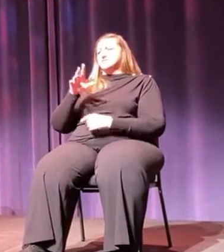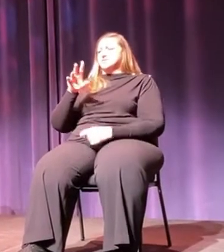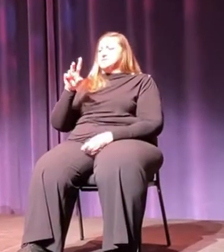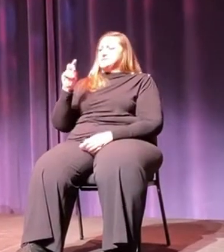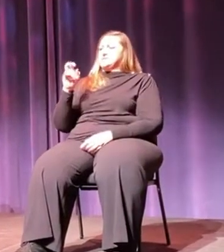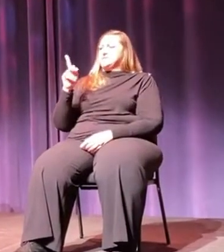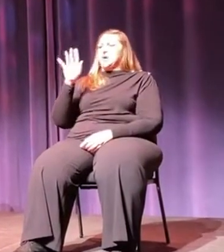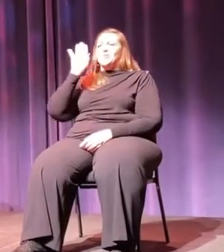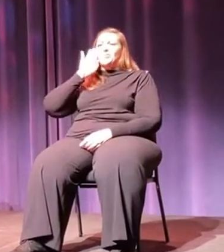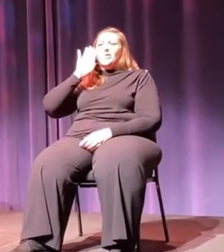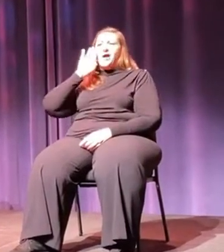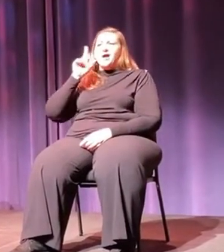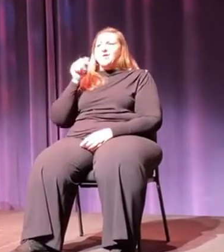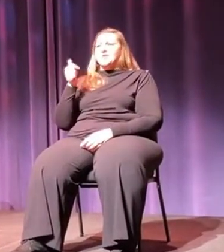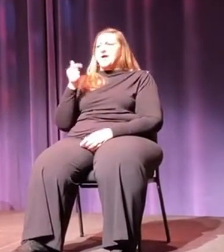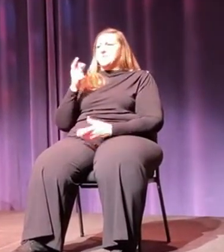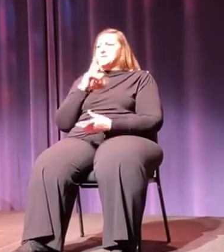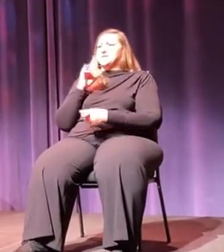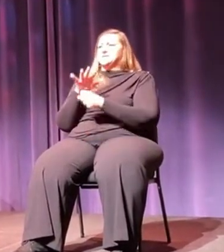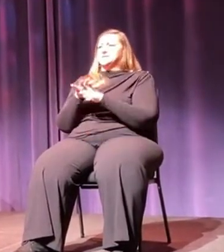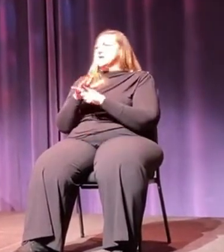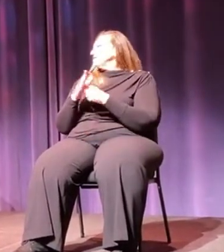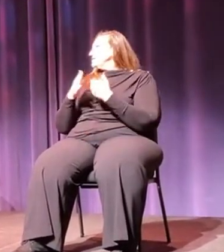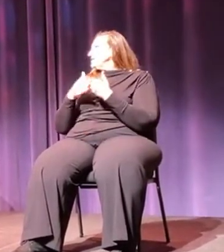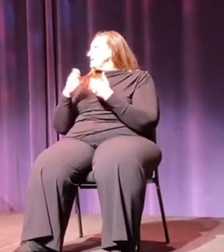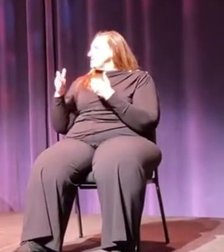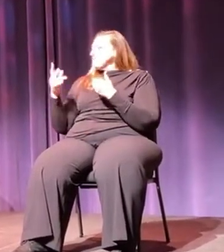I'm gonna dedicate this one to my fellow panelists.